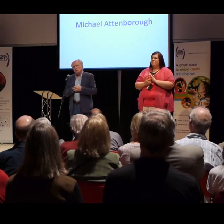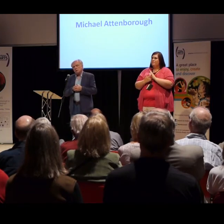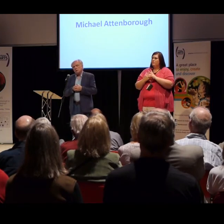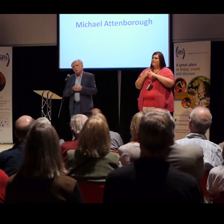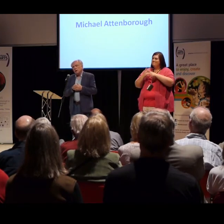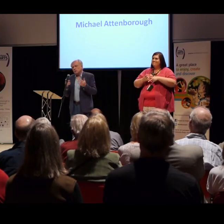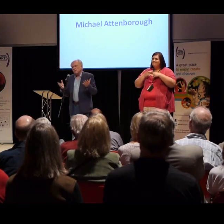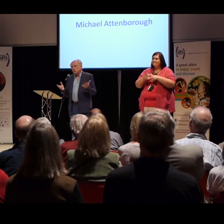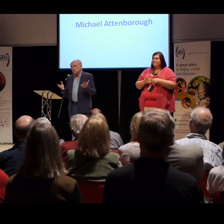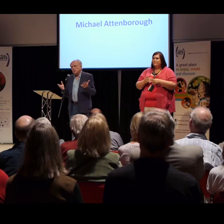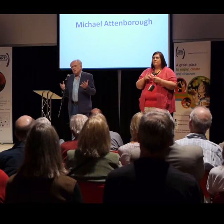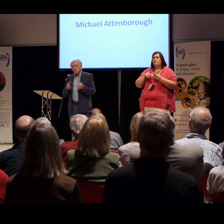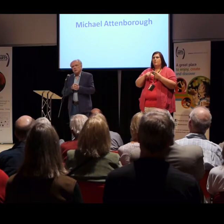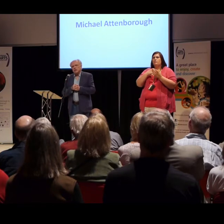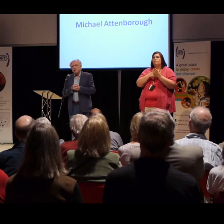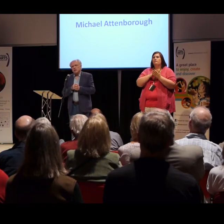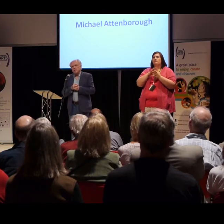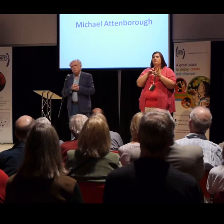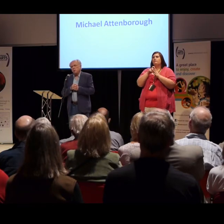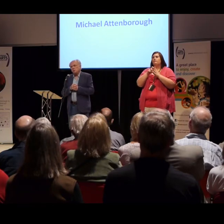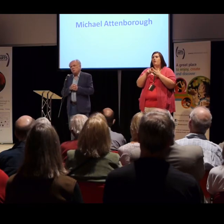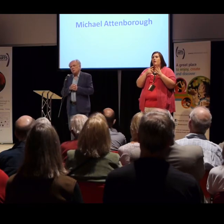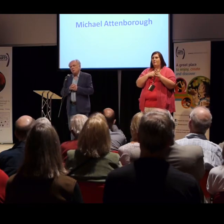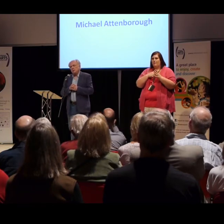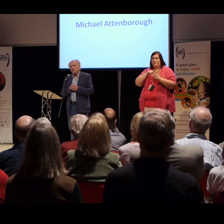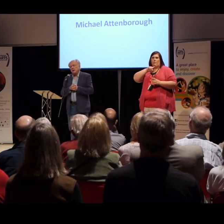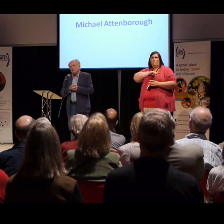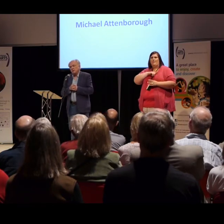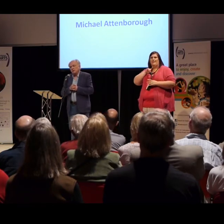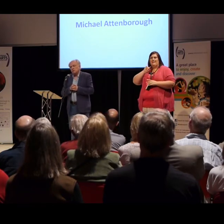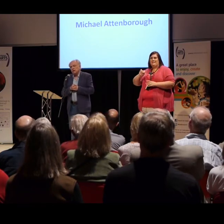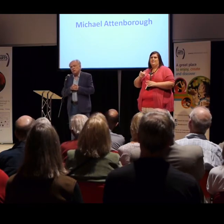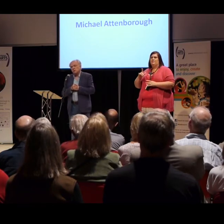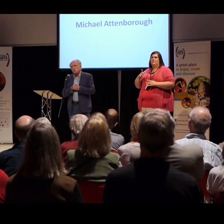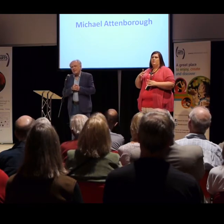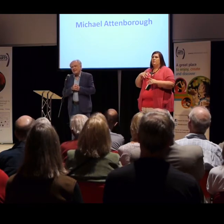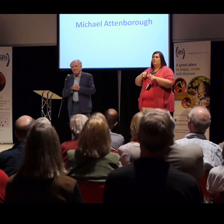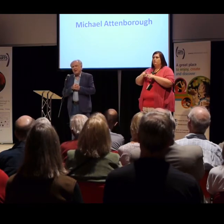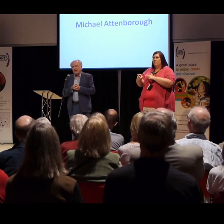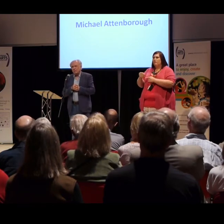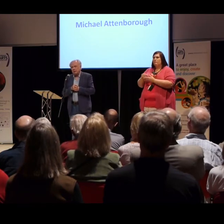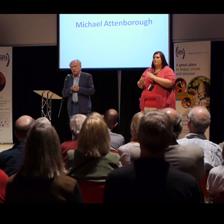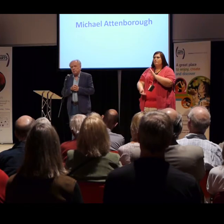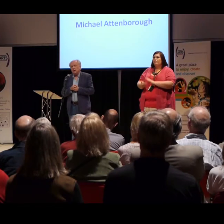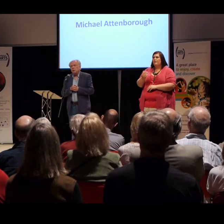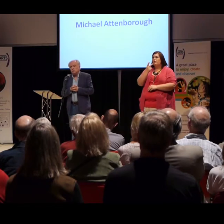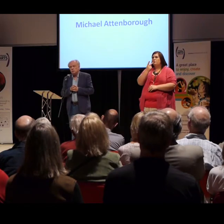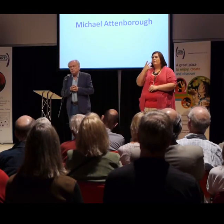One is RADA, which, indeed, he put efforts in raising twenty-five million pounds